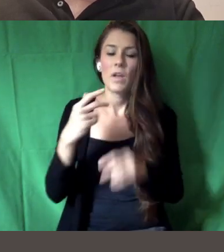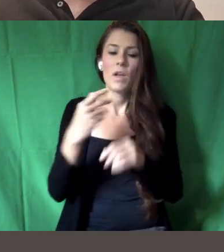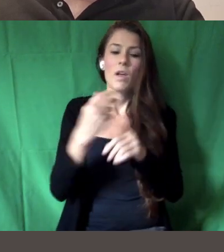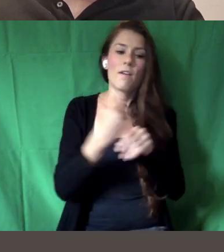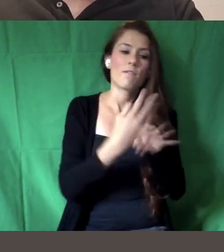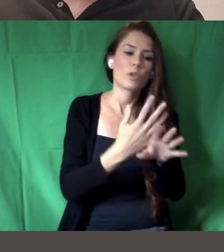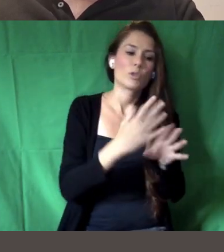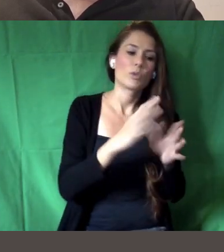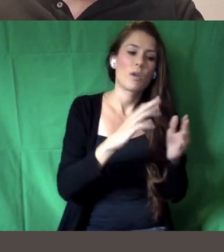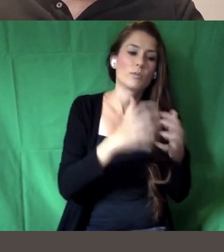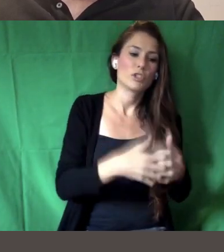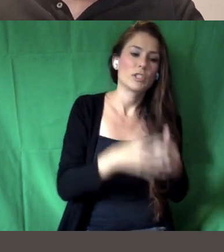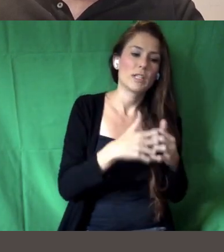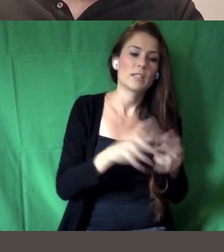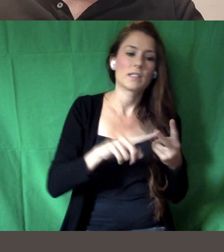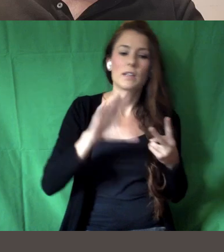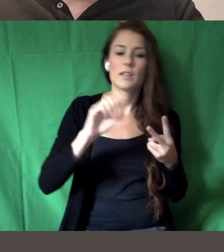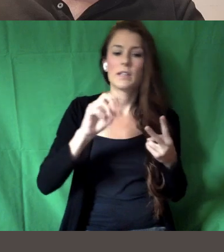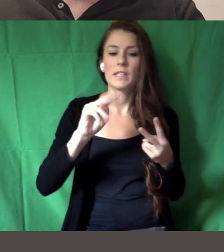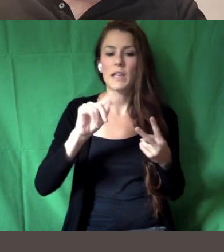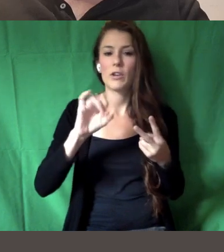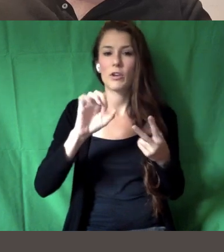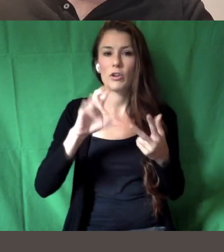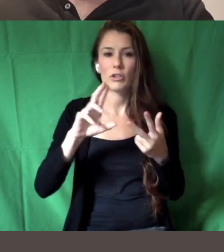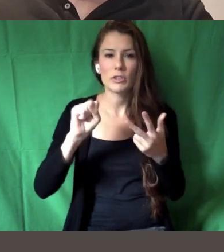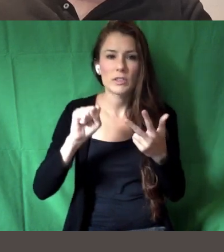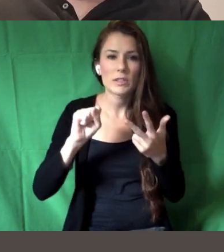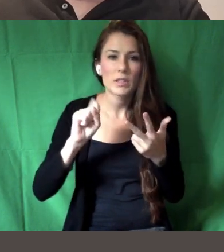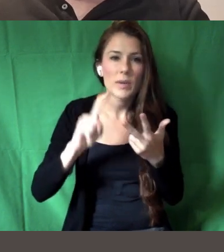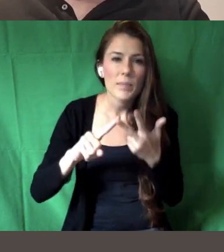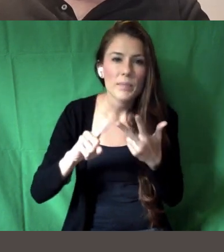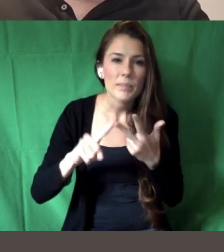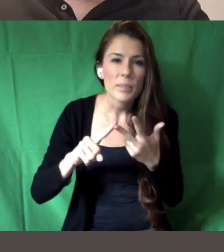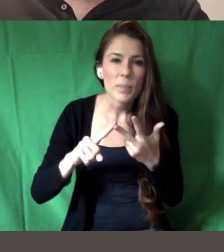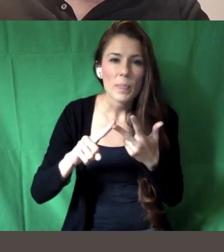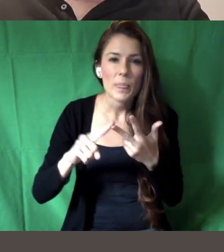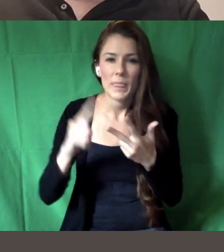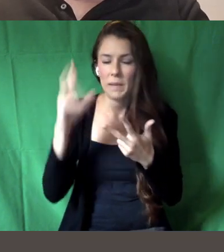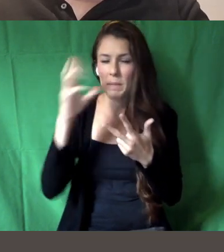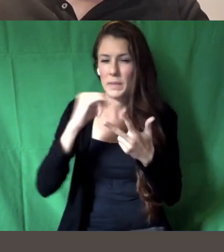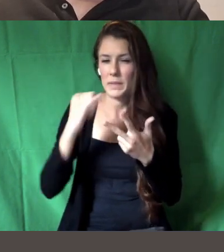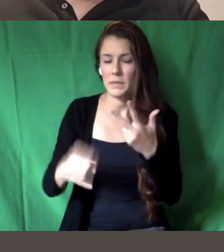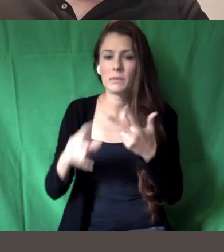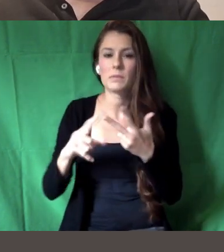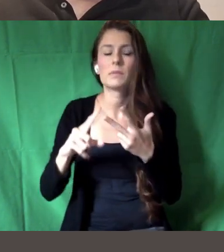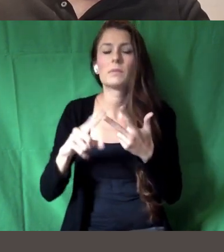containers managed or not, and Lambda functions, each one with its own resource constraints